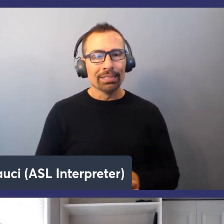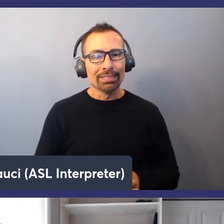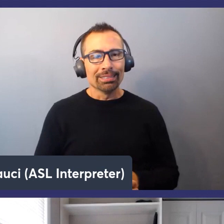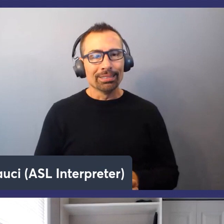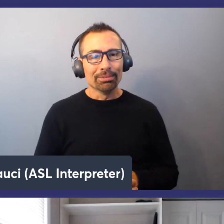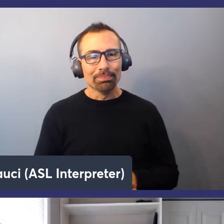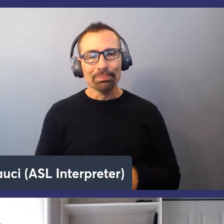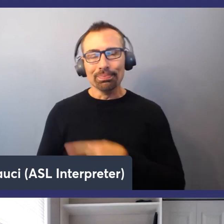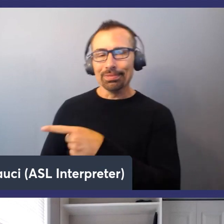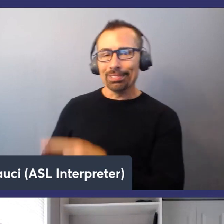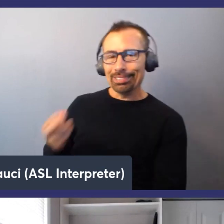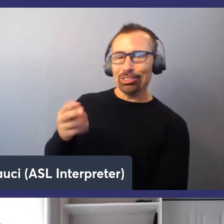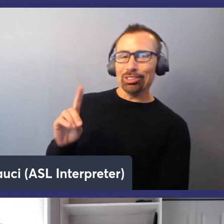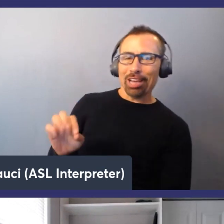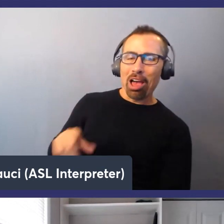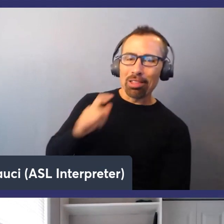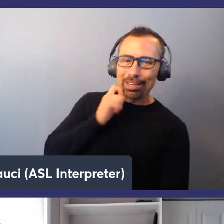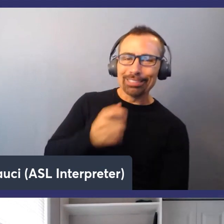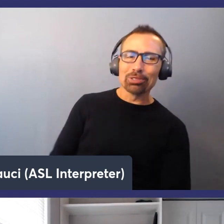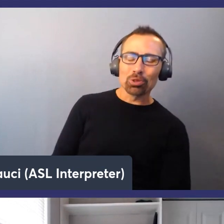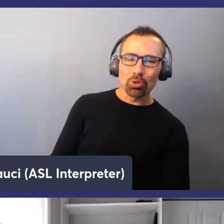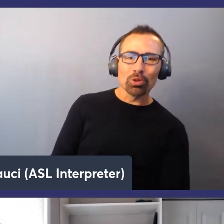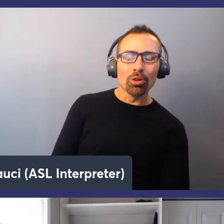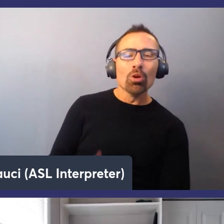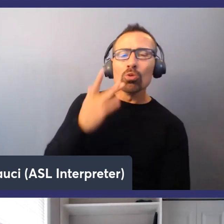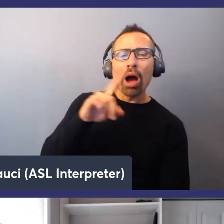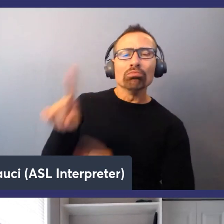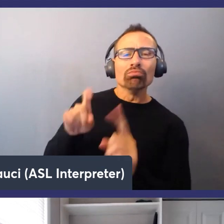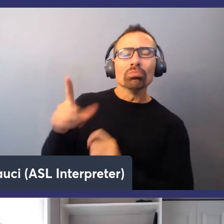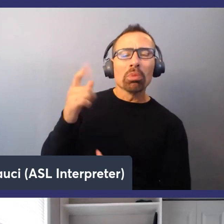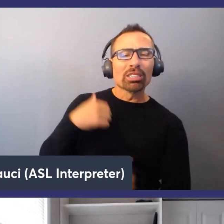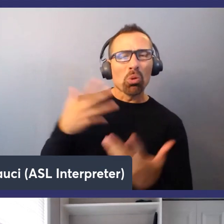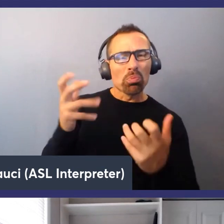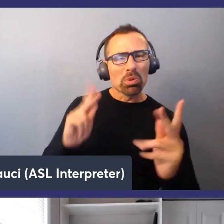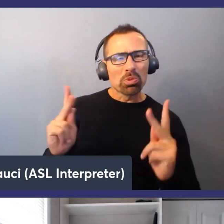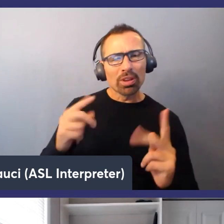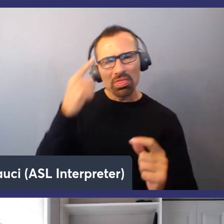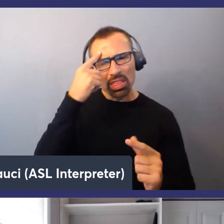on how they might think about leveraging our graph database if they haven't done it today,